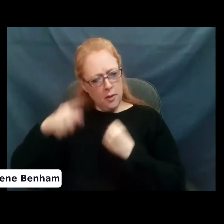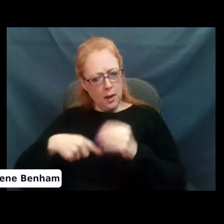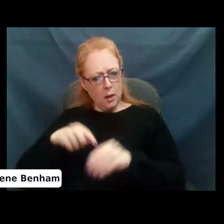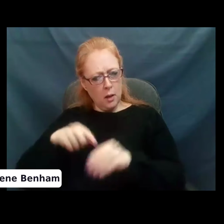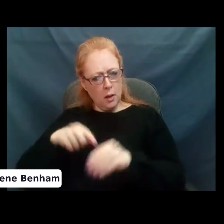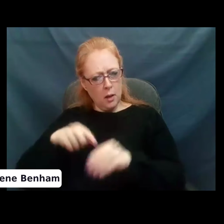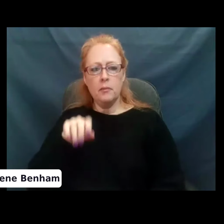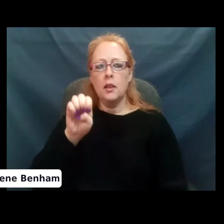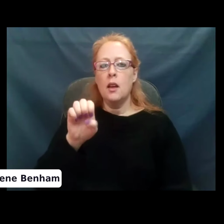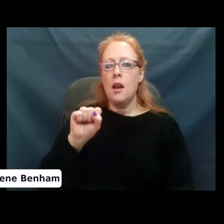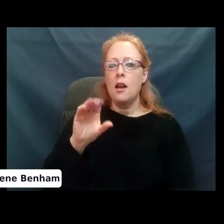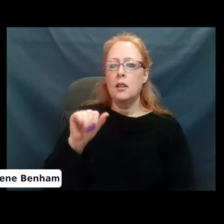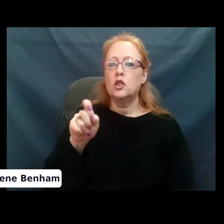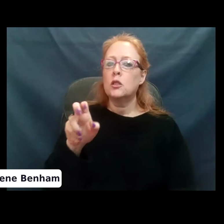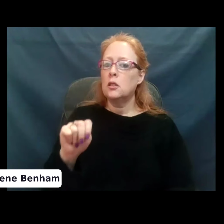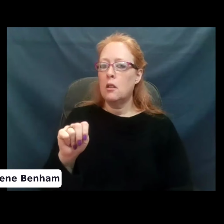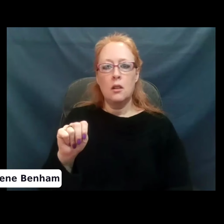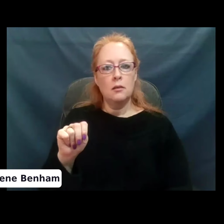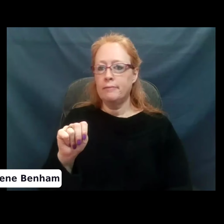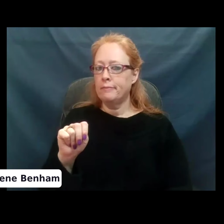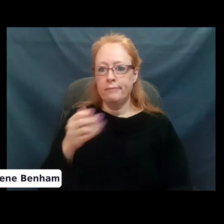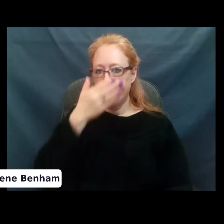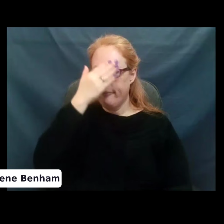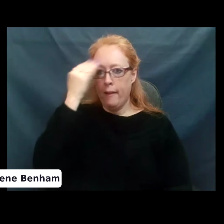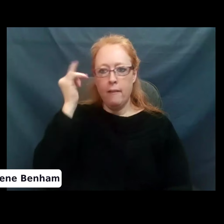And so that's always something I'm looking at when I'm looking at games for modification.